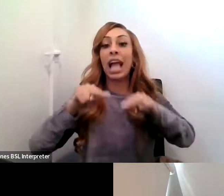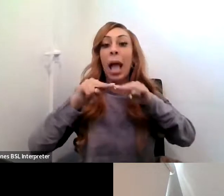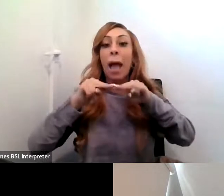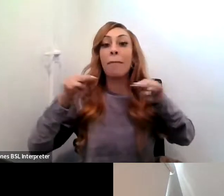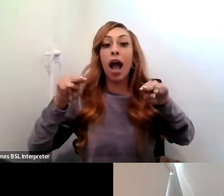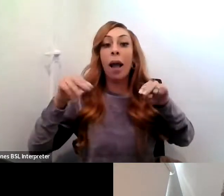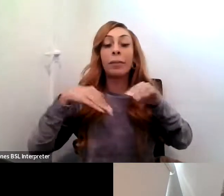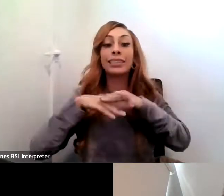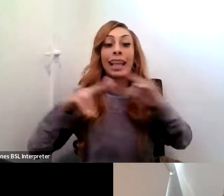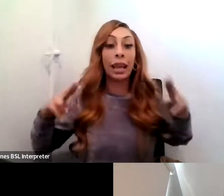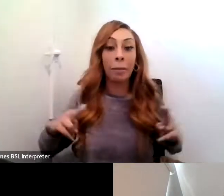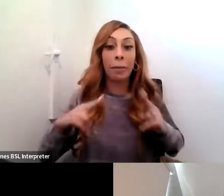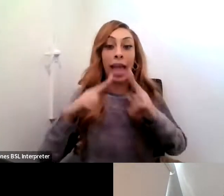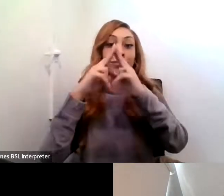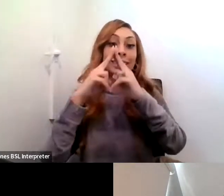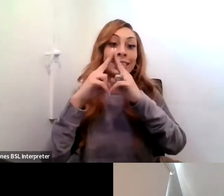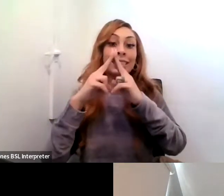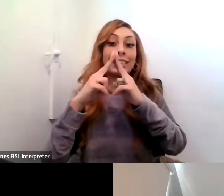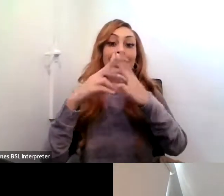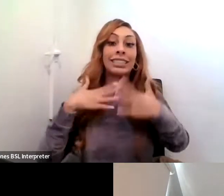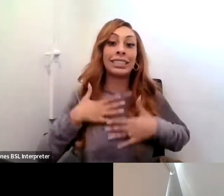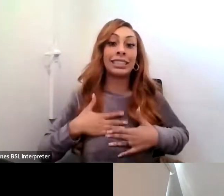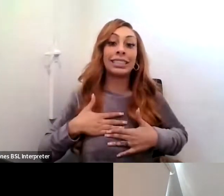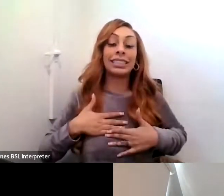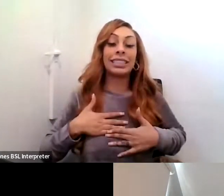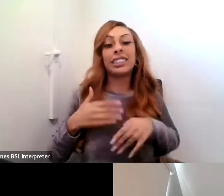I am wearing a beige knitted jumper.